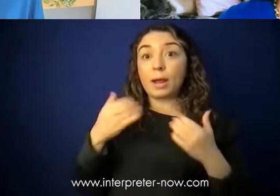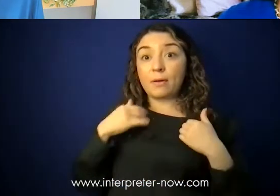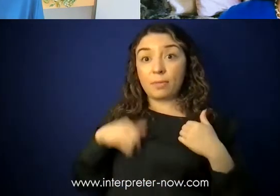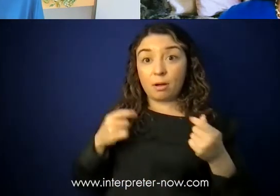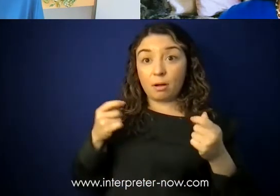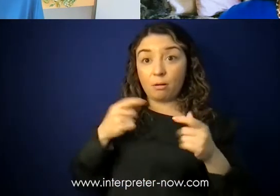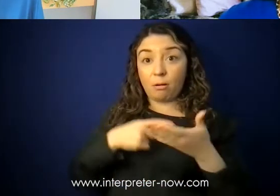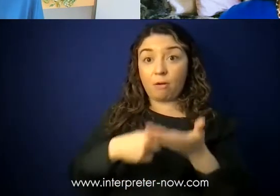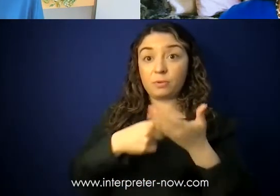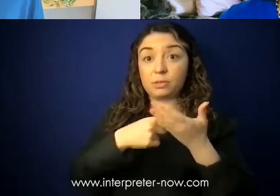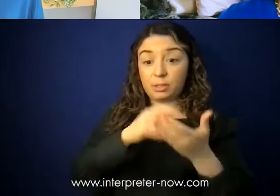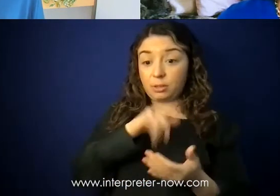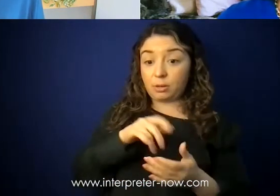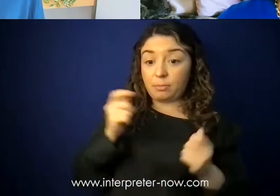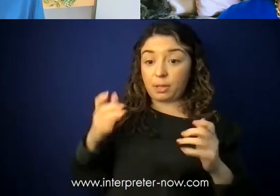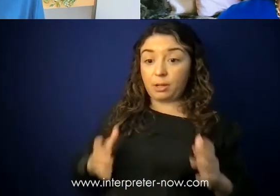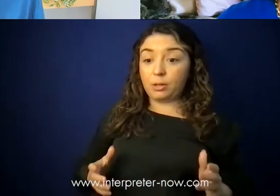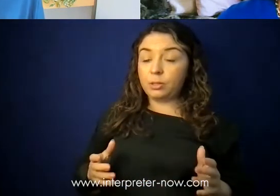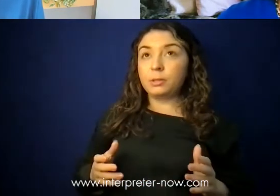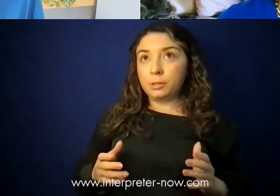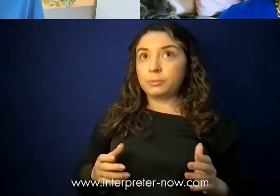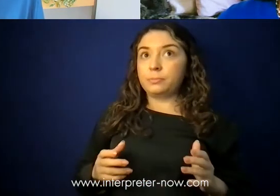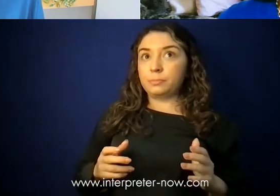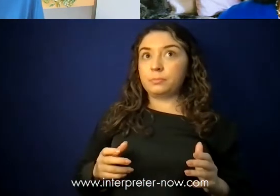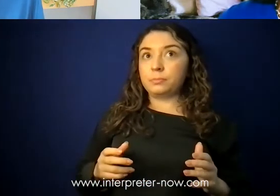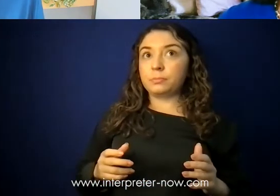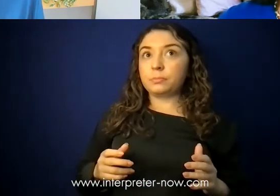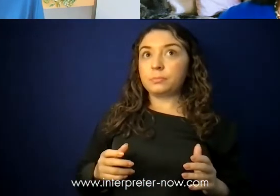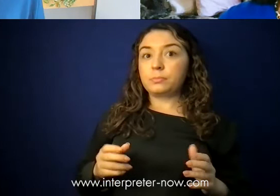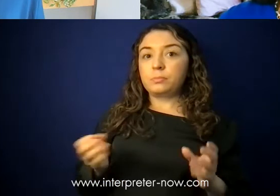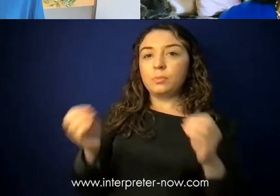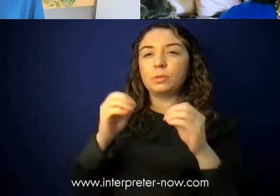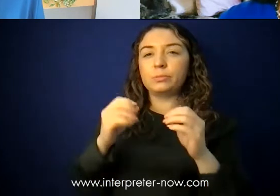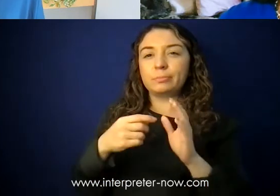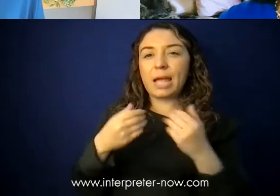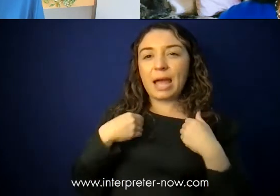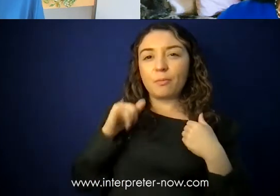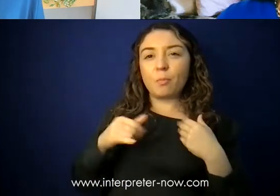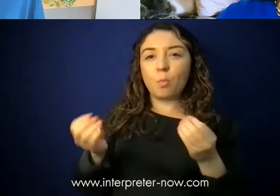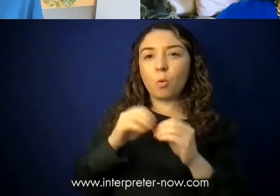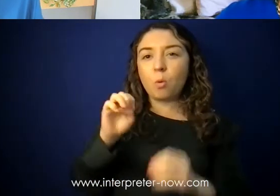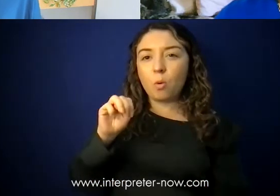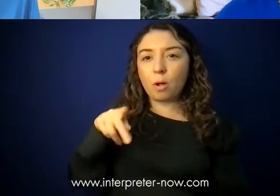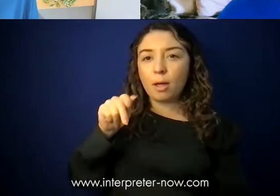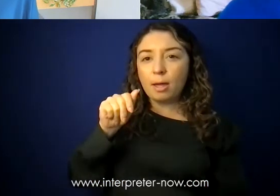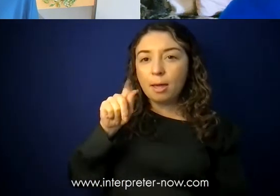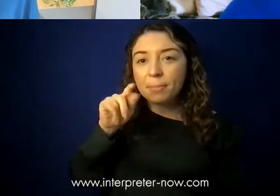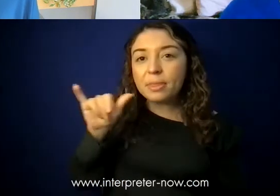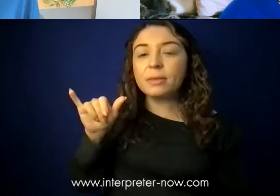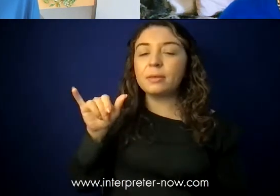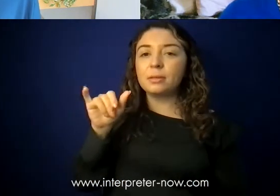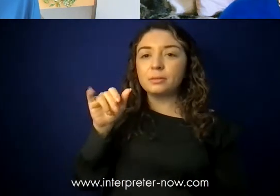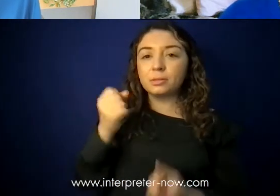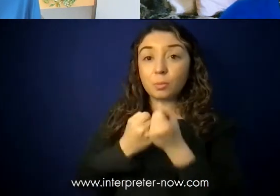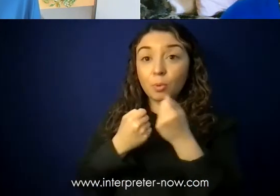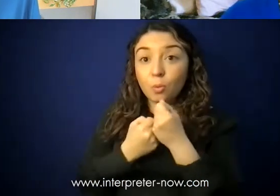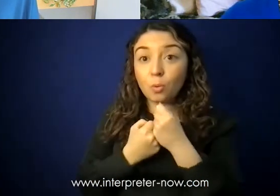with their manager about being more empathetic and showing more support, you'll notice this